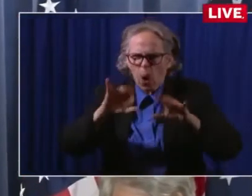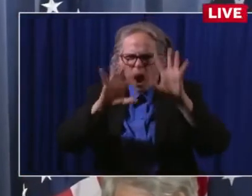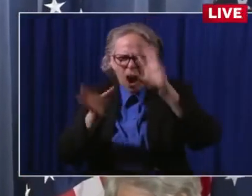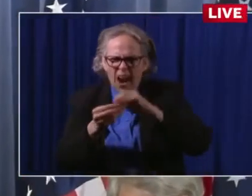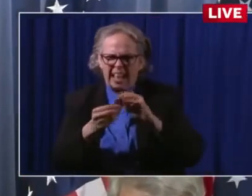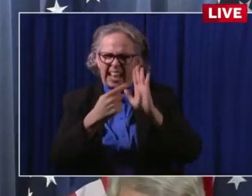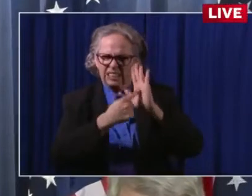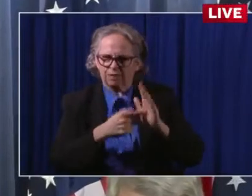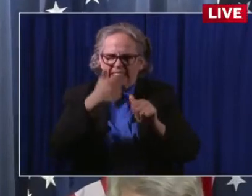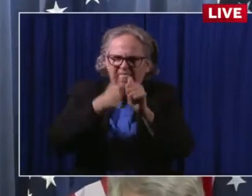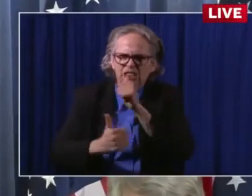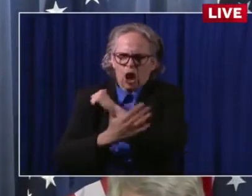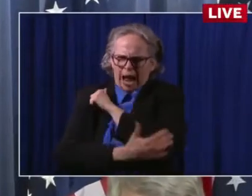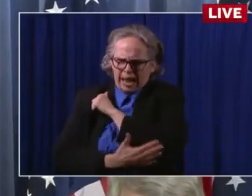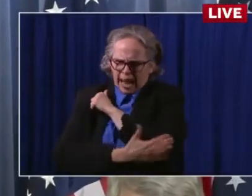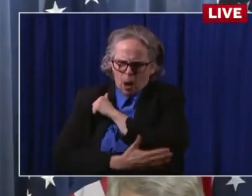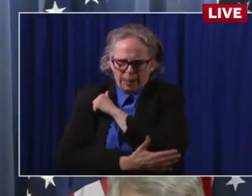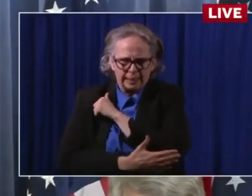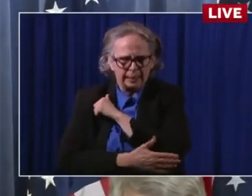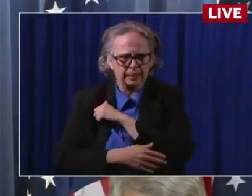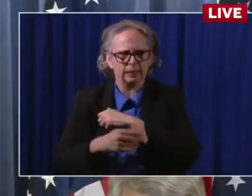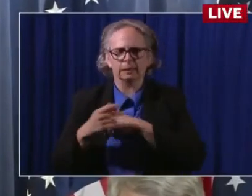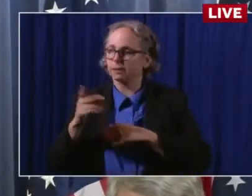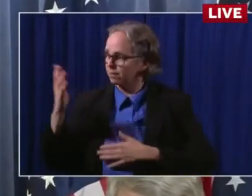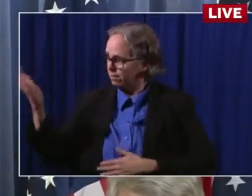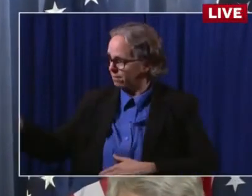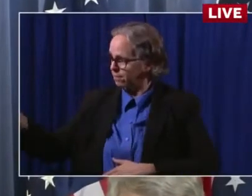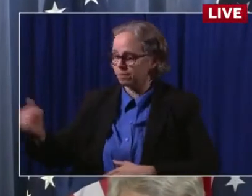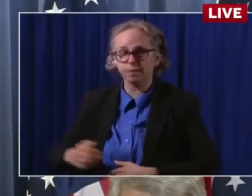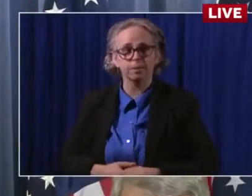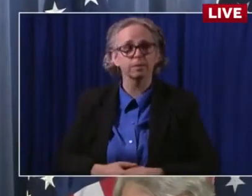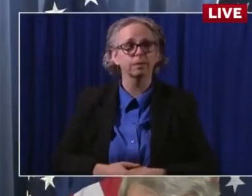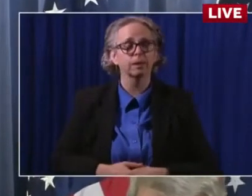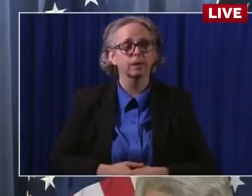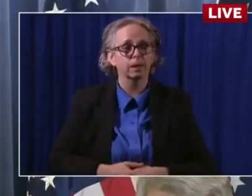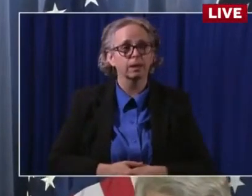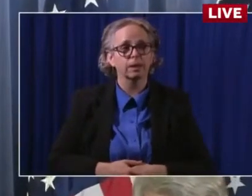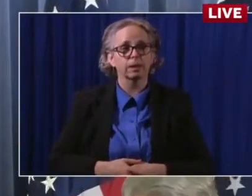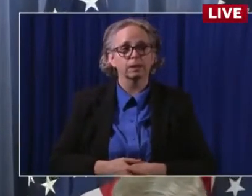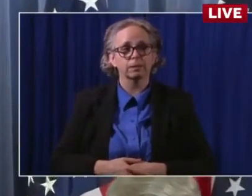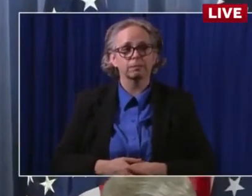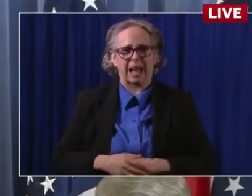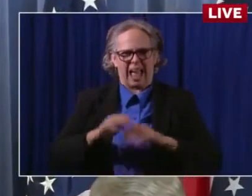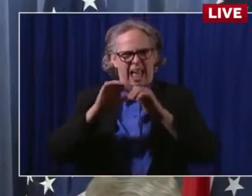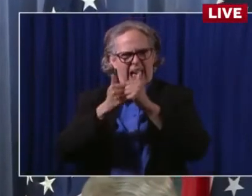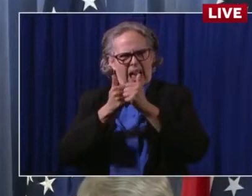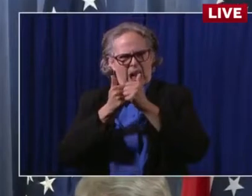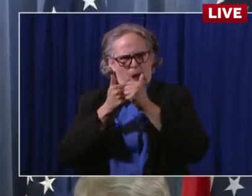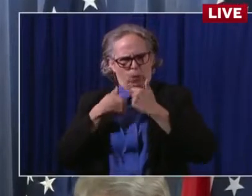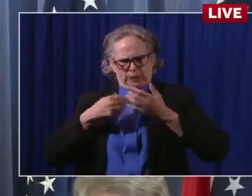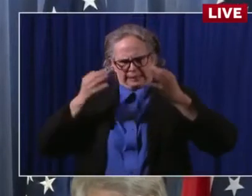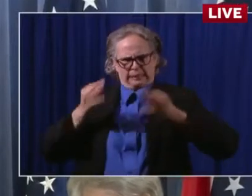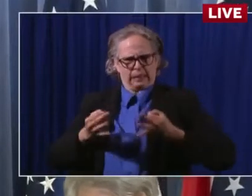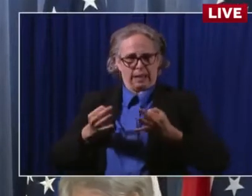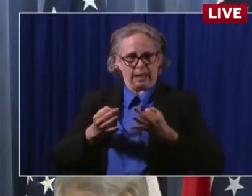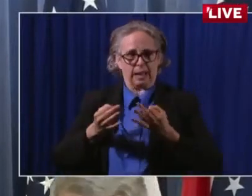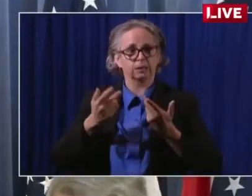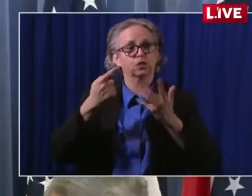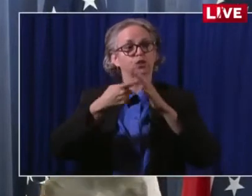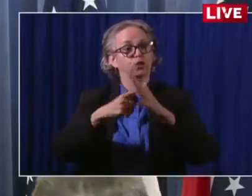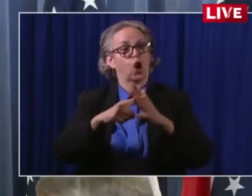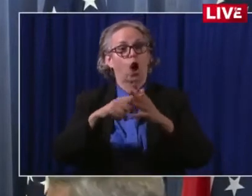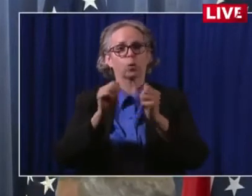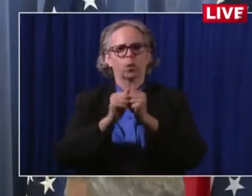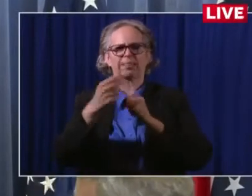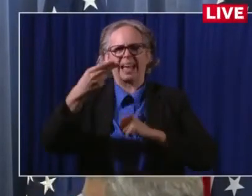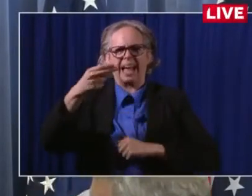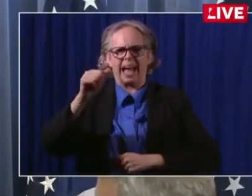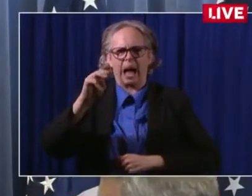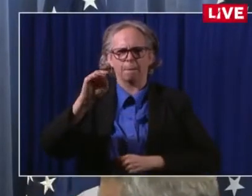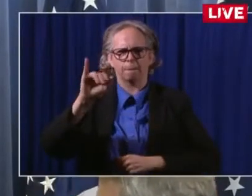SO LET’S LOOK AT THE MAP, AND WE WILL KIND OF GO THROUGH THESE COUNTIES ONE BY ONE.